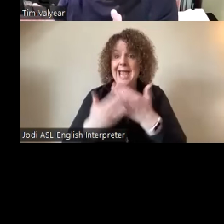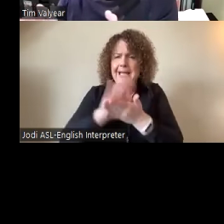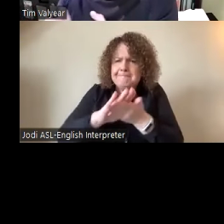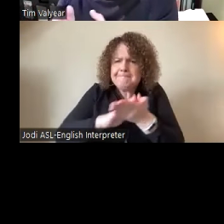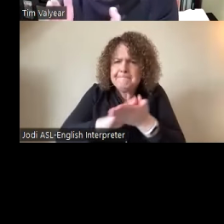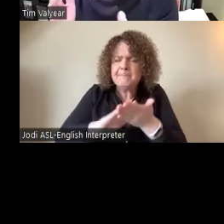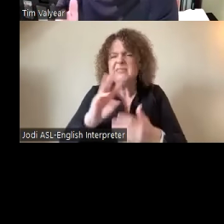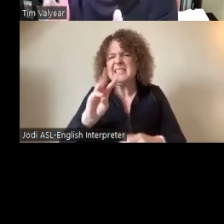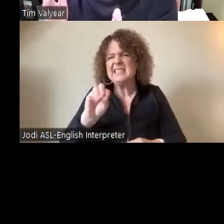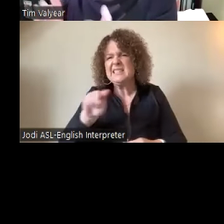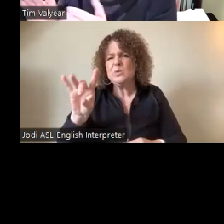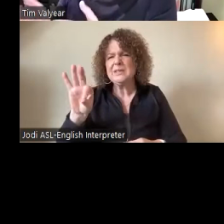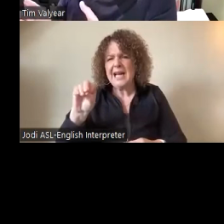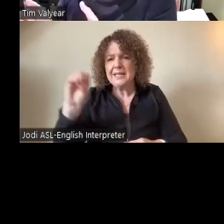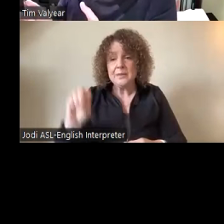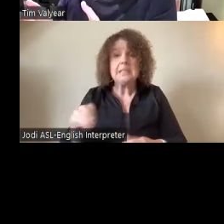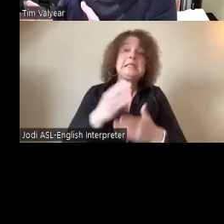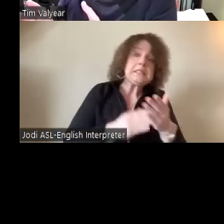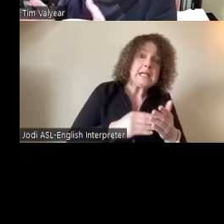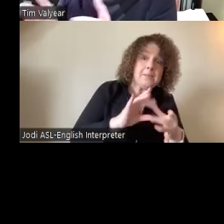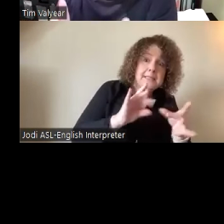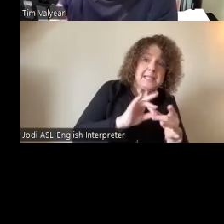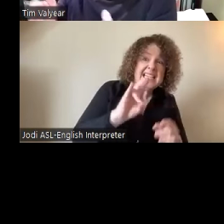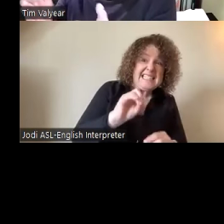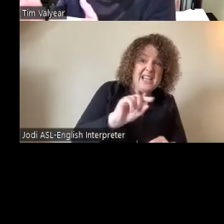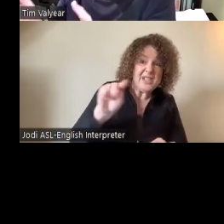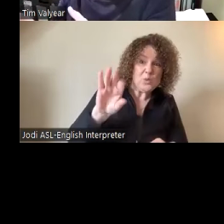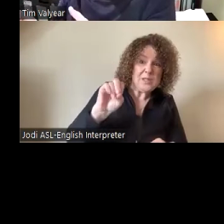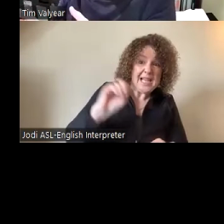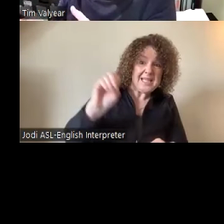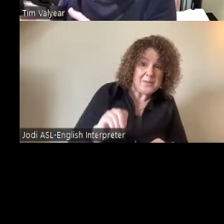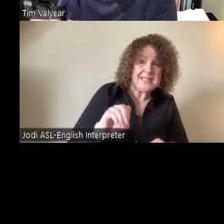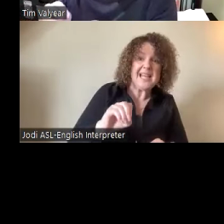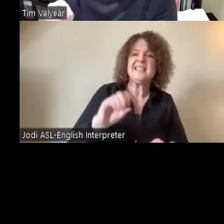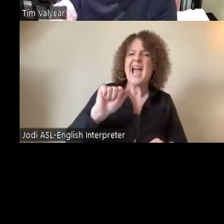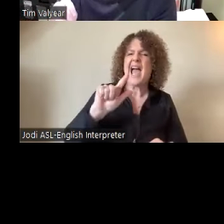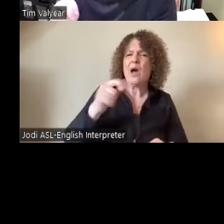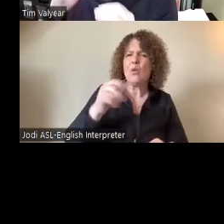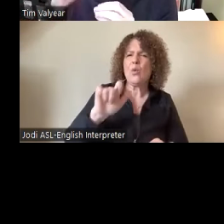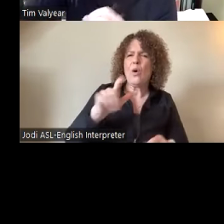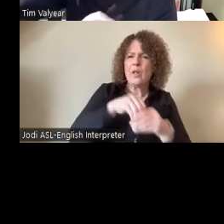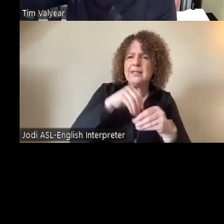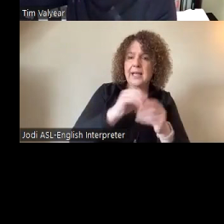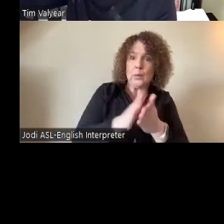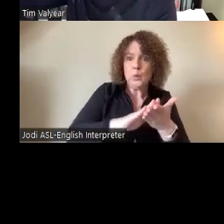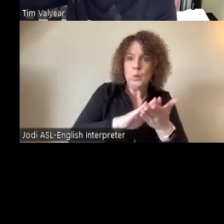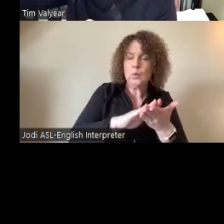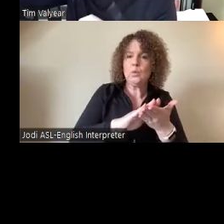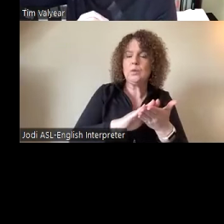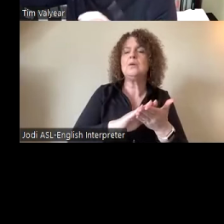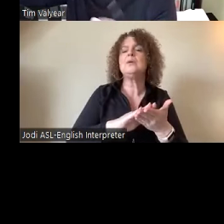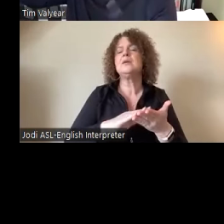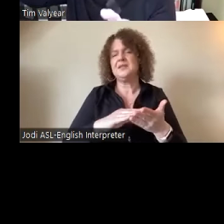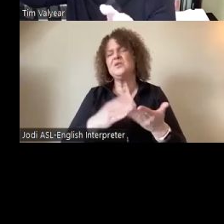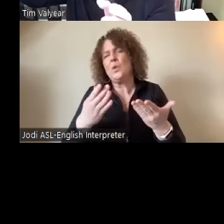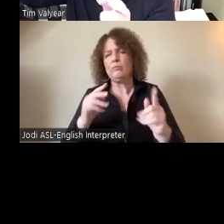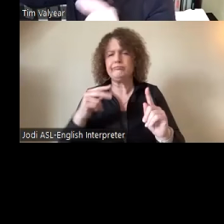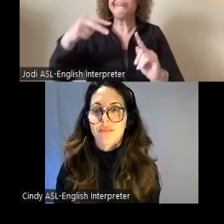the videos on the proper way odd that and use PPE. Hand